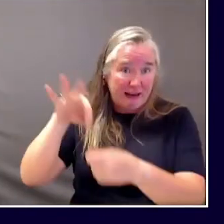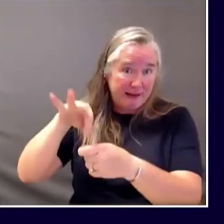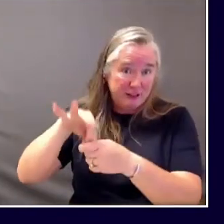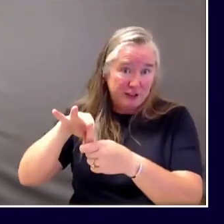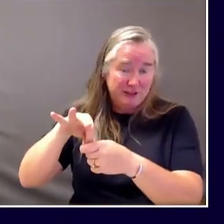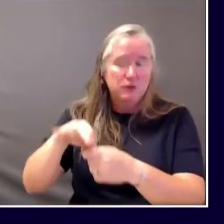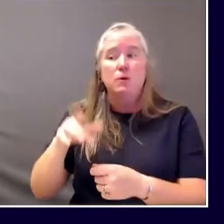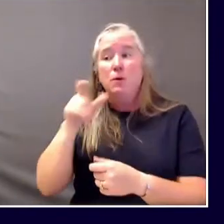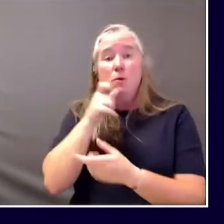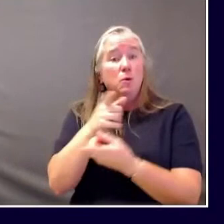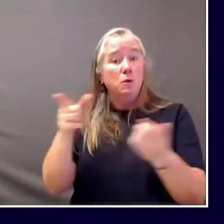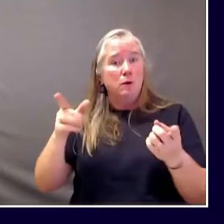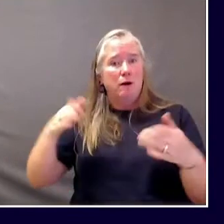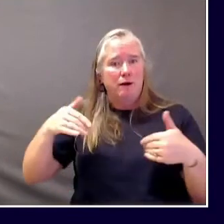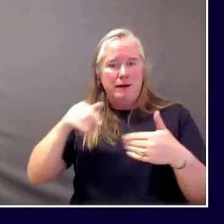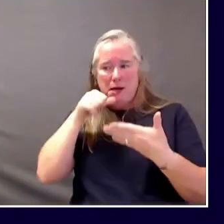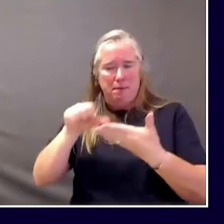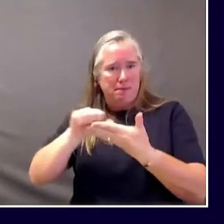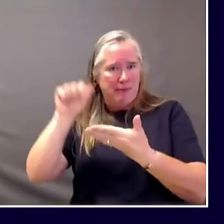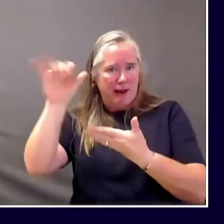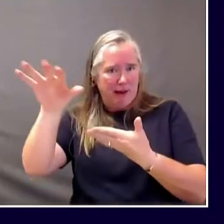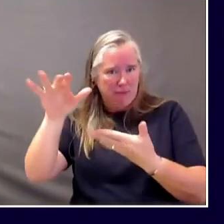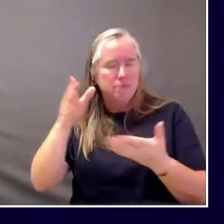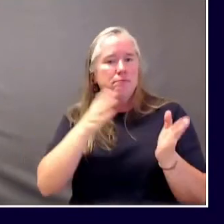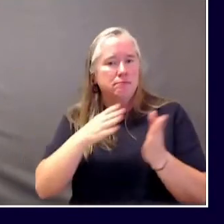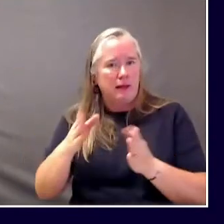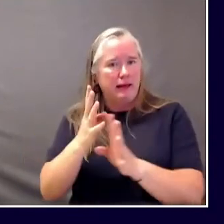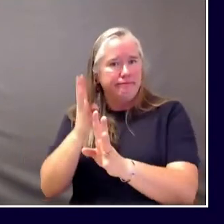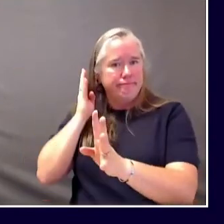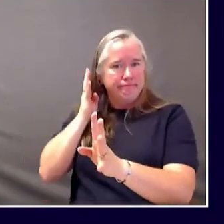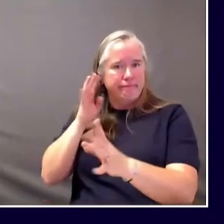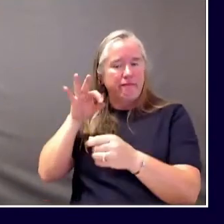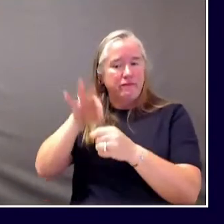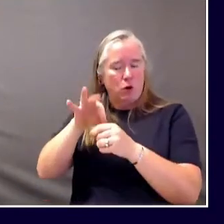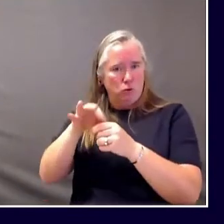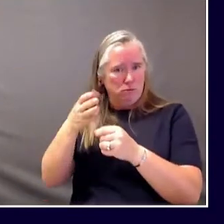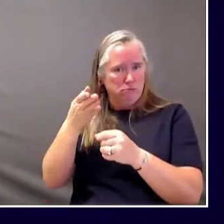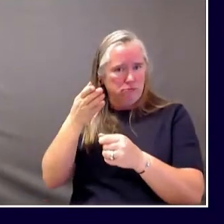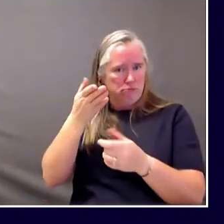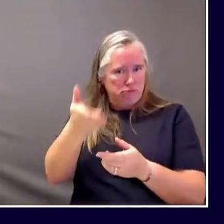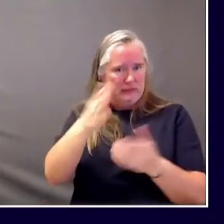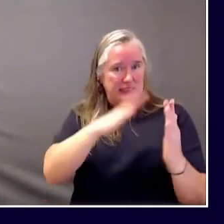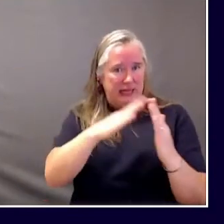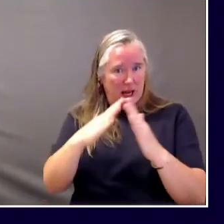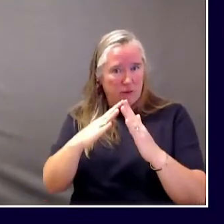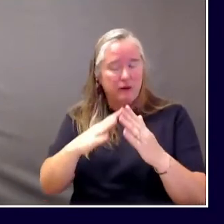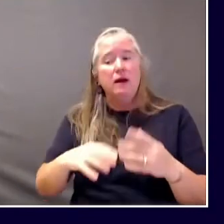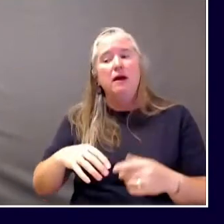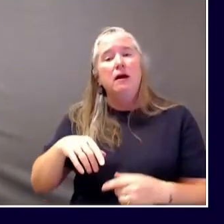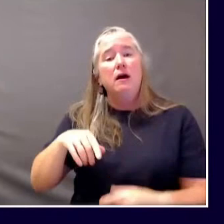voted by now location would be that they planned to vote at the